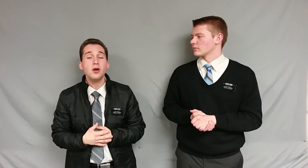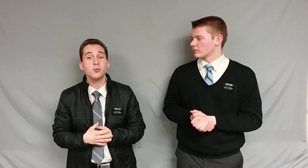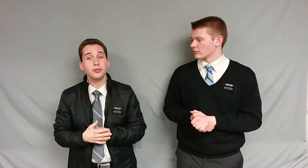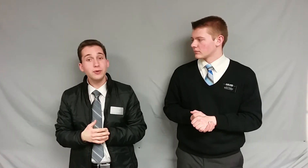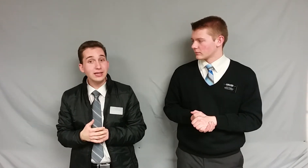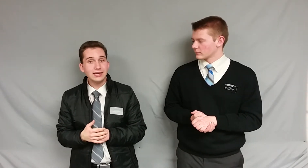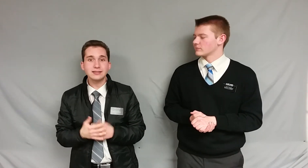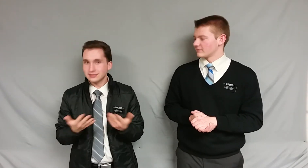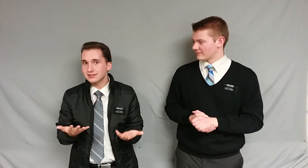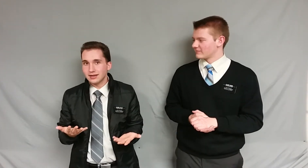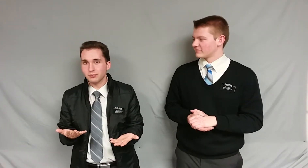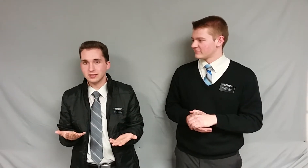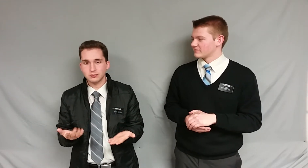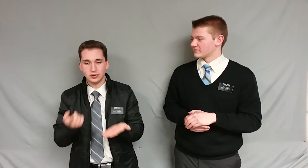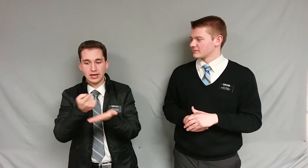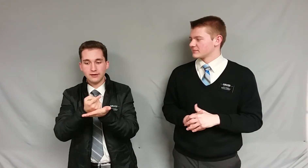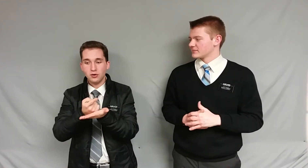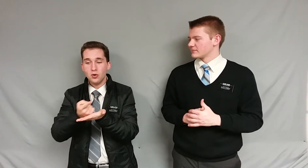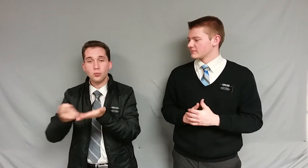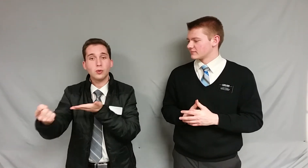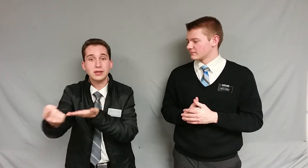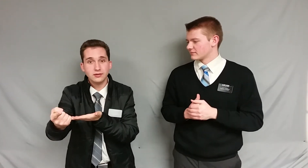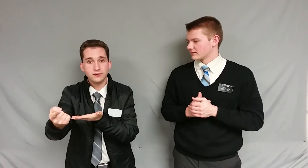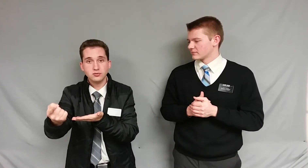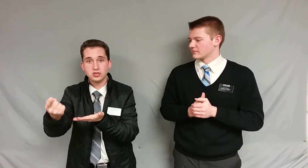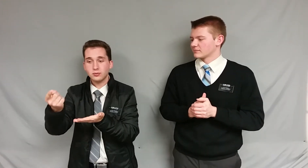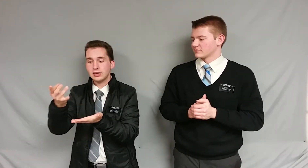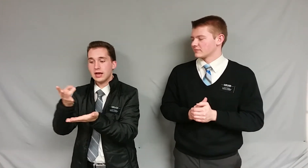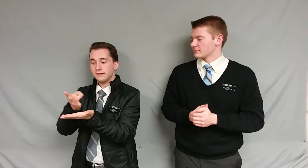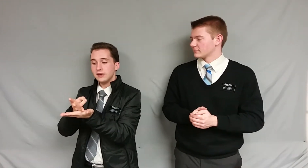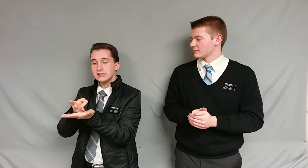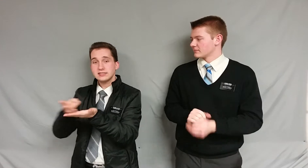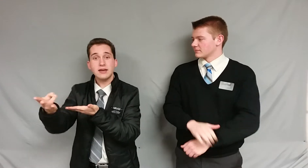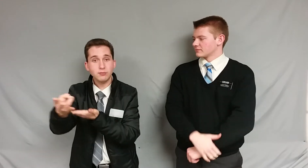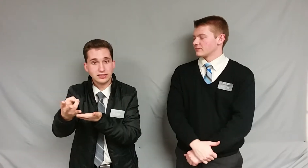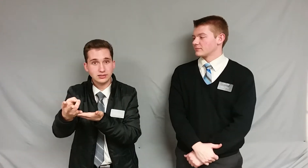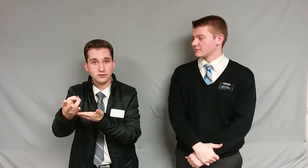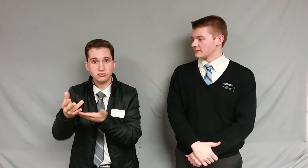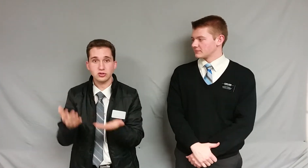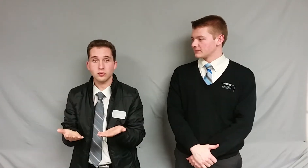With week, it's the same principle. You have ONE-WEEK-FUTURE. We can have SEVEN-WEEK-FUTURE.